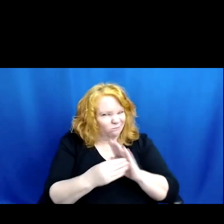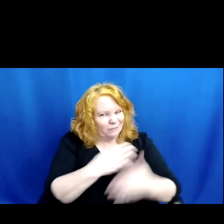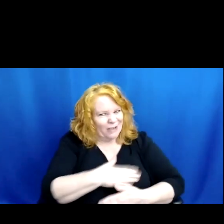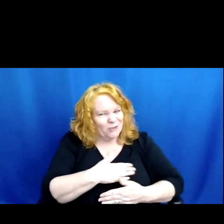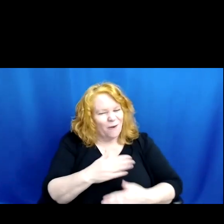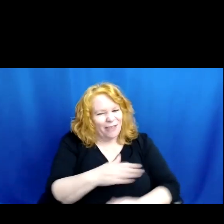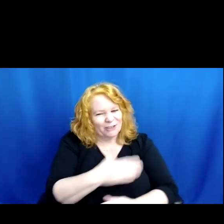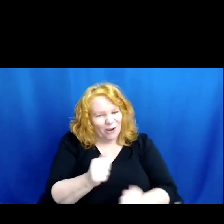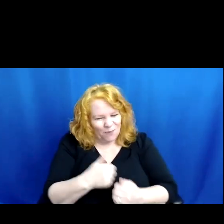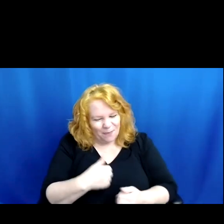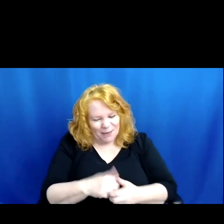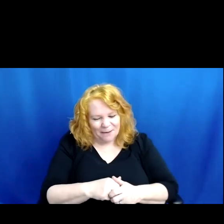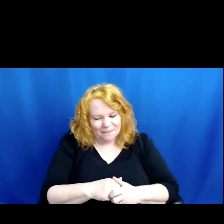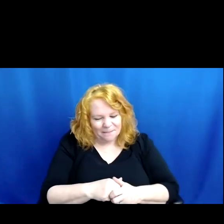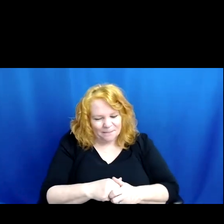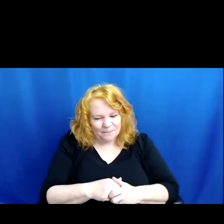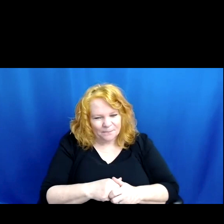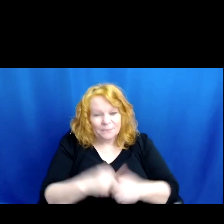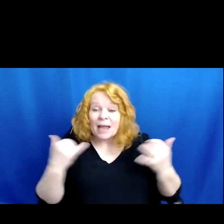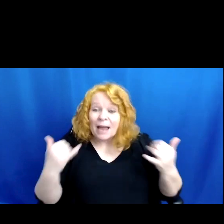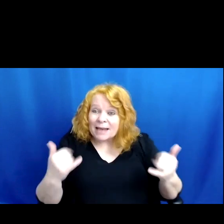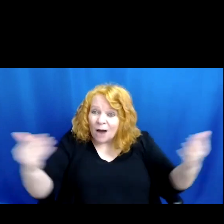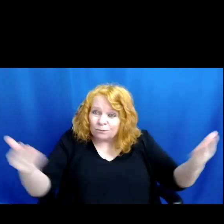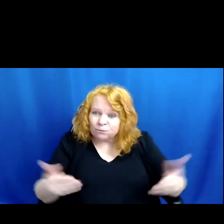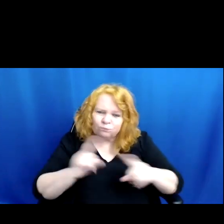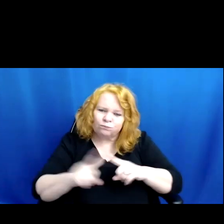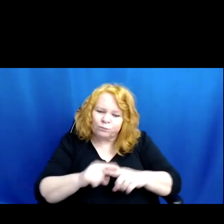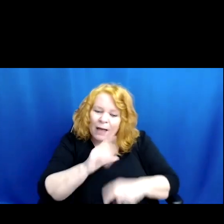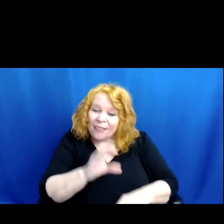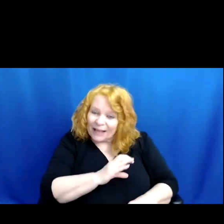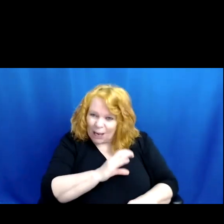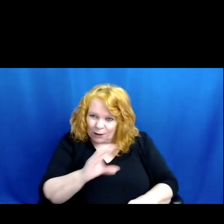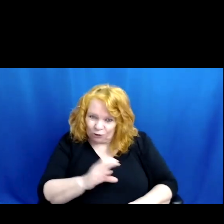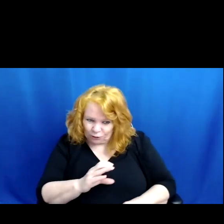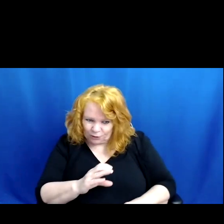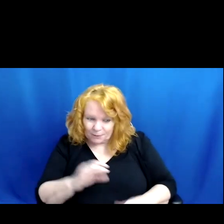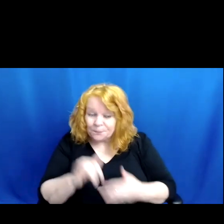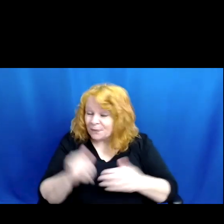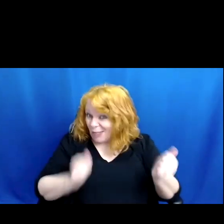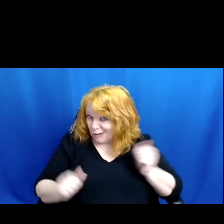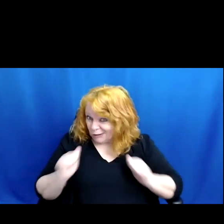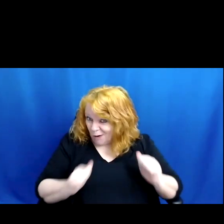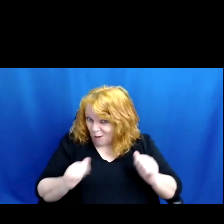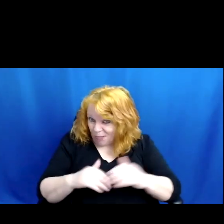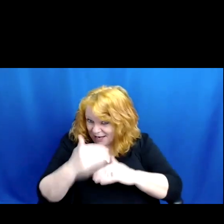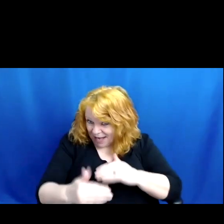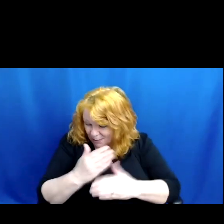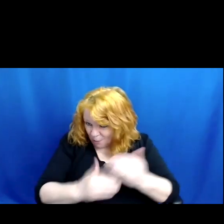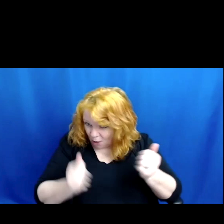Okay now I would like to introduce the characters to you. In the show, the next part of the show is the story.